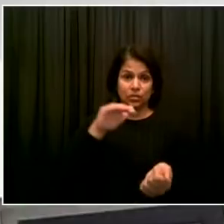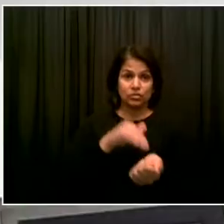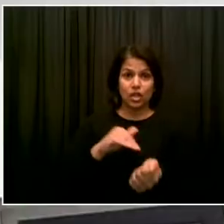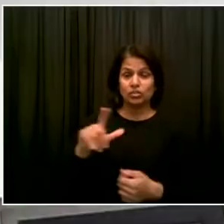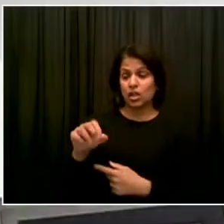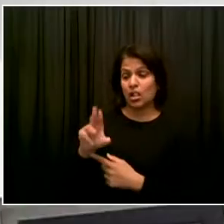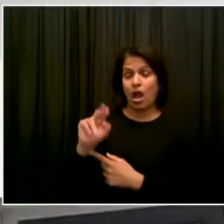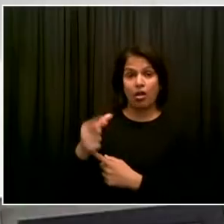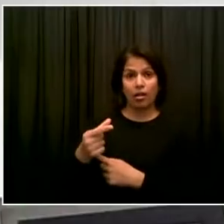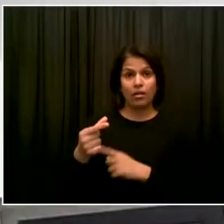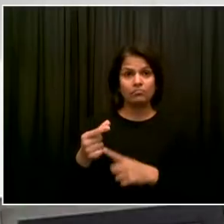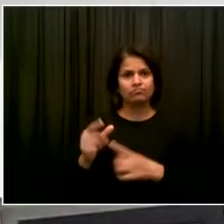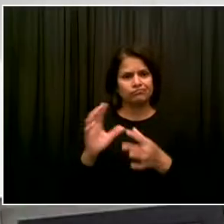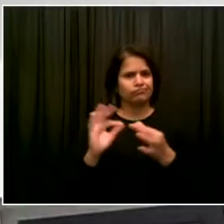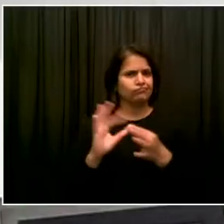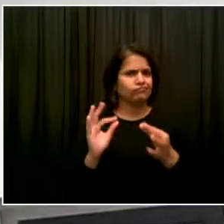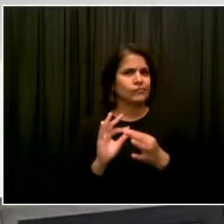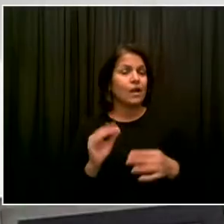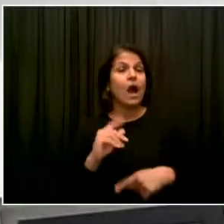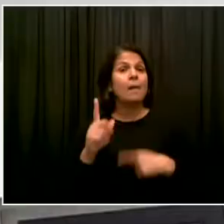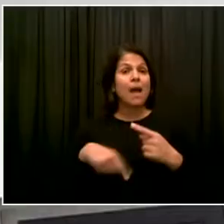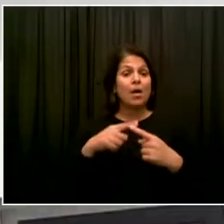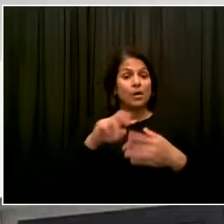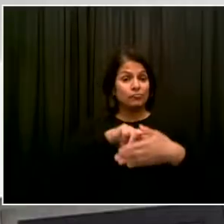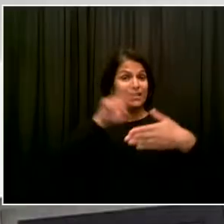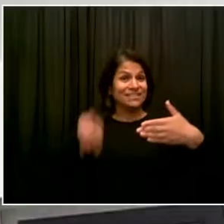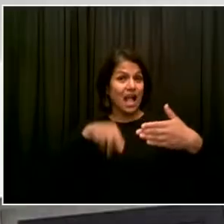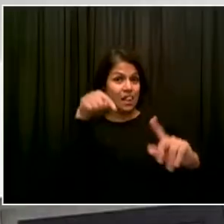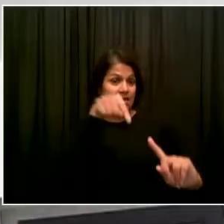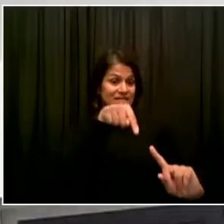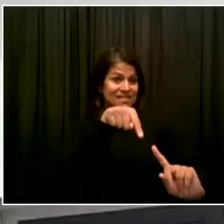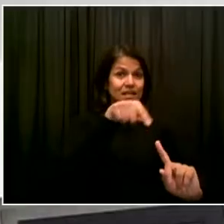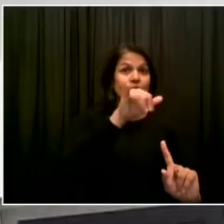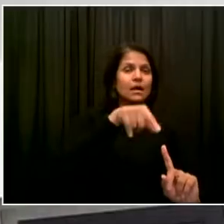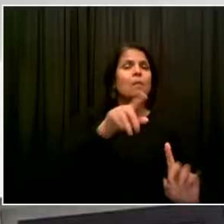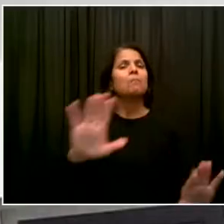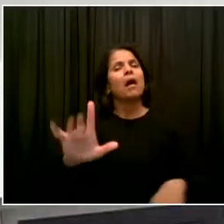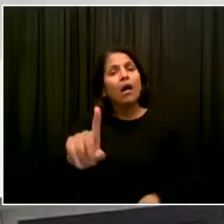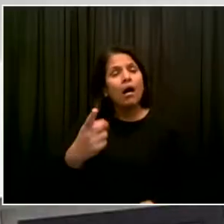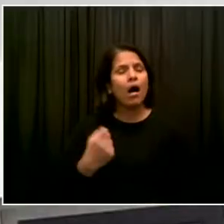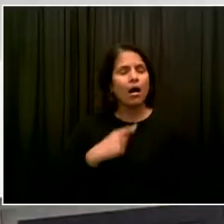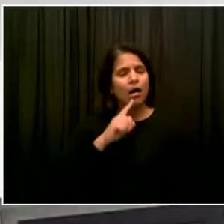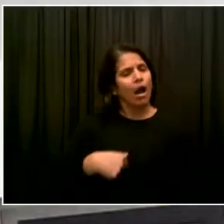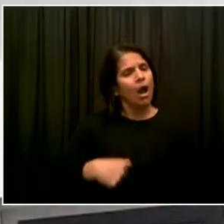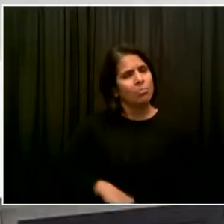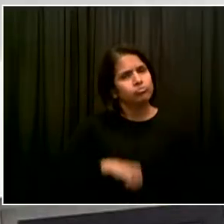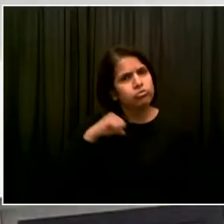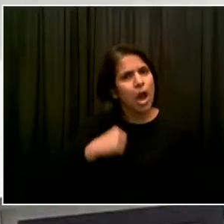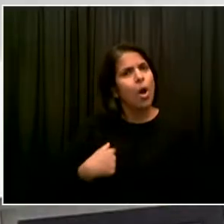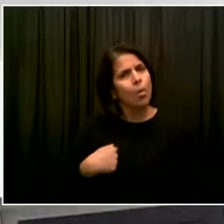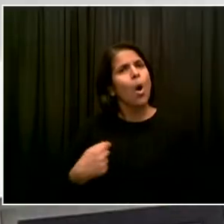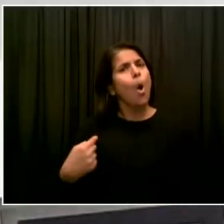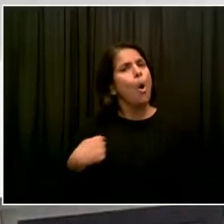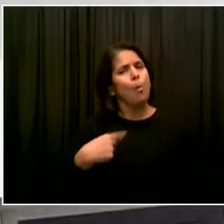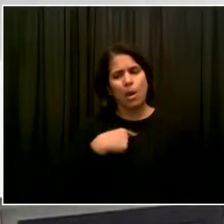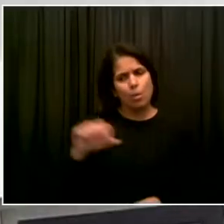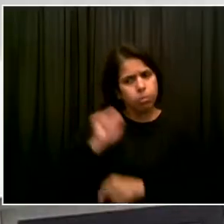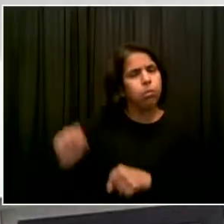KNOW WHERE THEY CAN GO FOR TESTING. I KNOW EDT IS